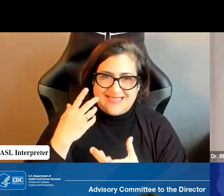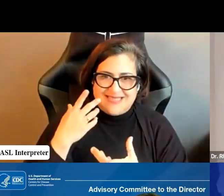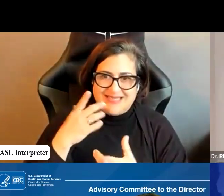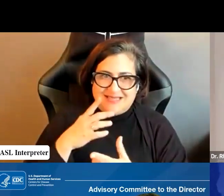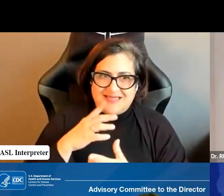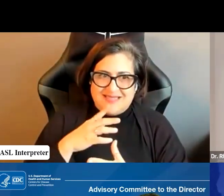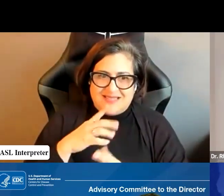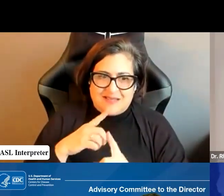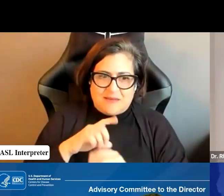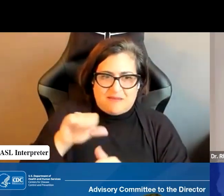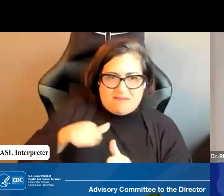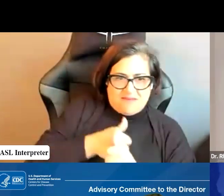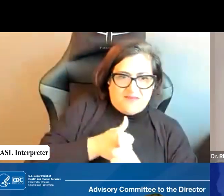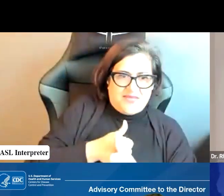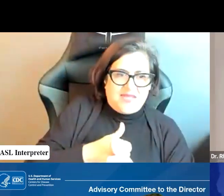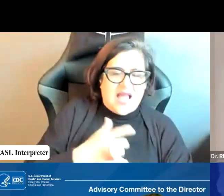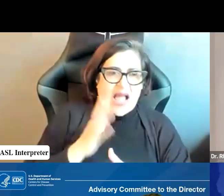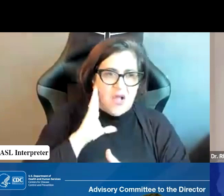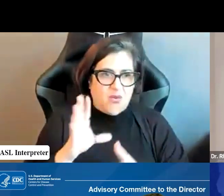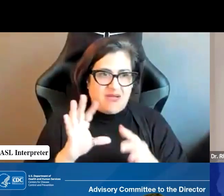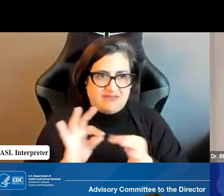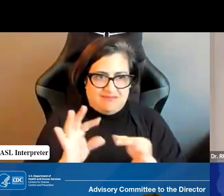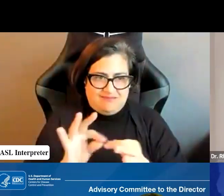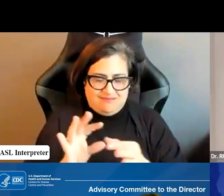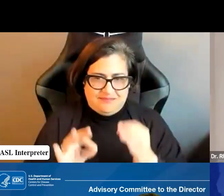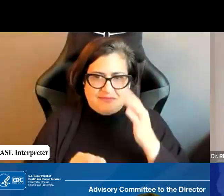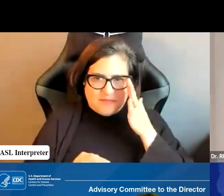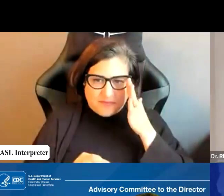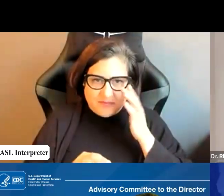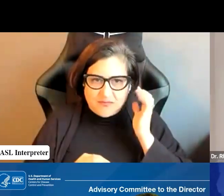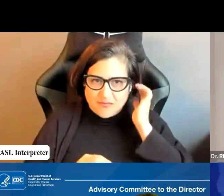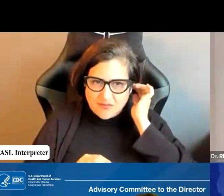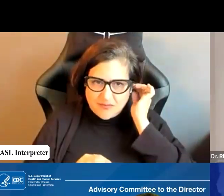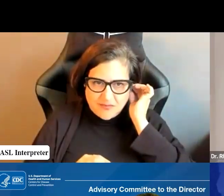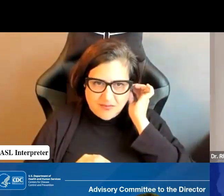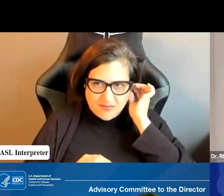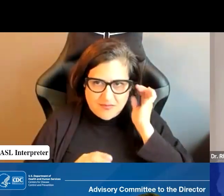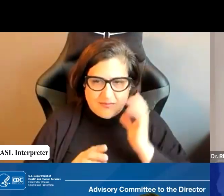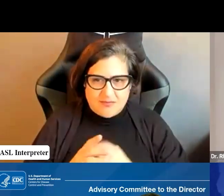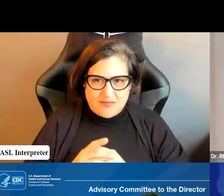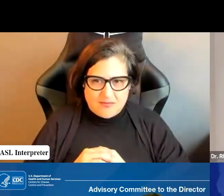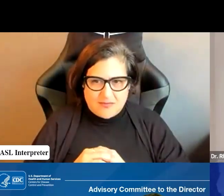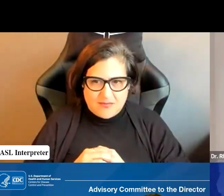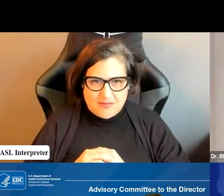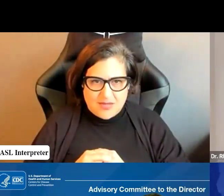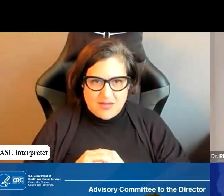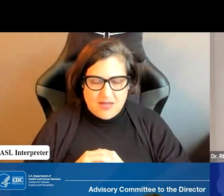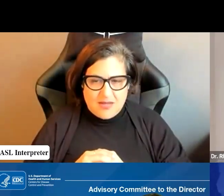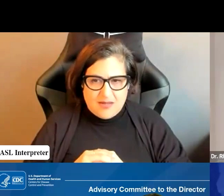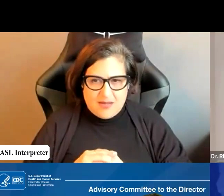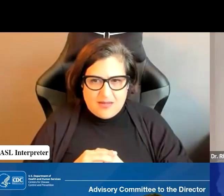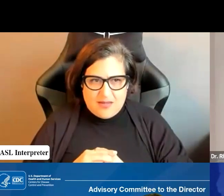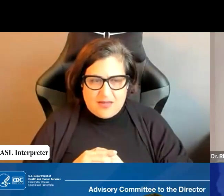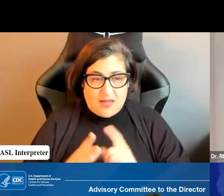it is much less, much less, Jill, about how we think about risk